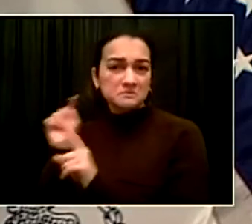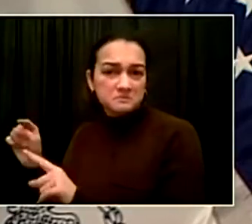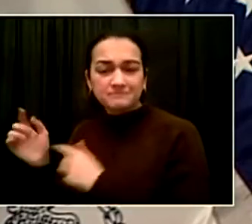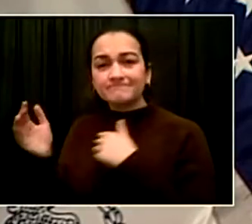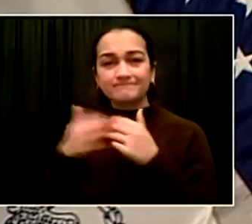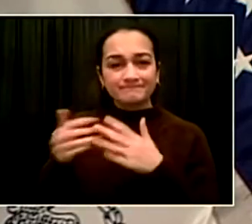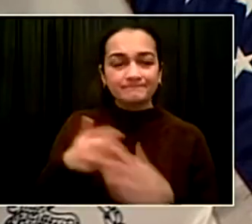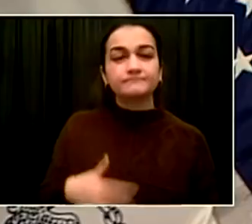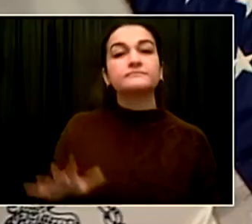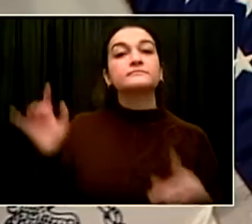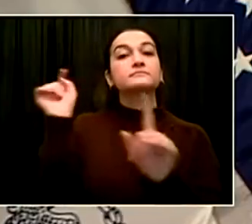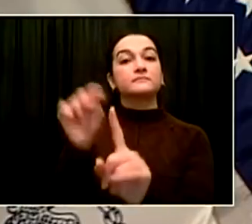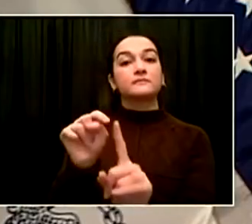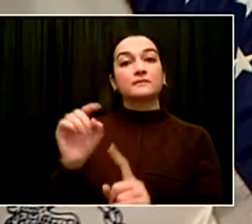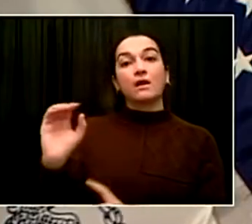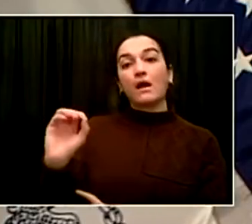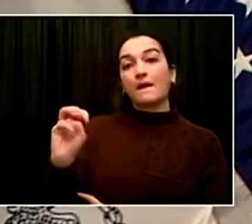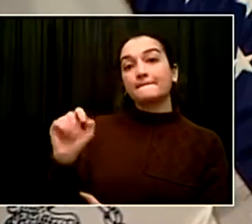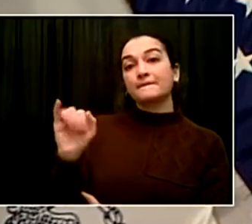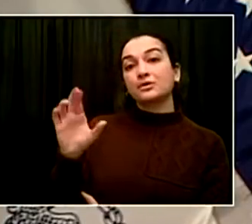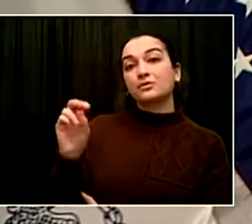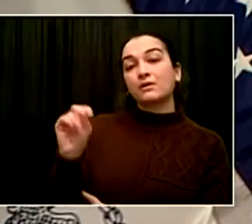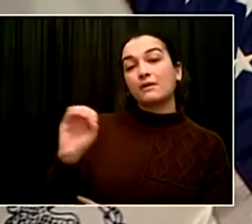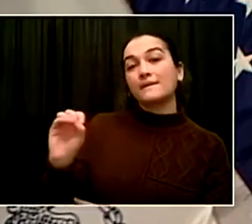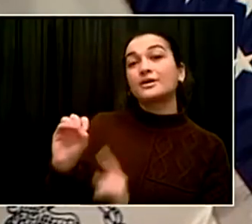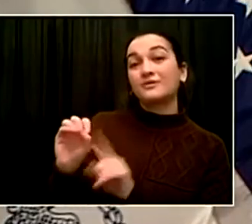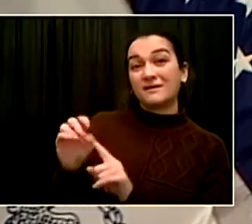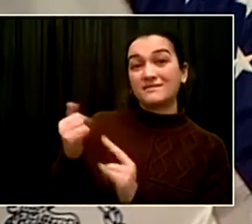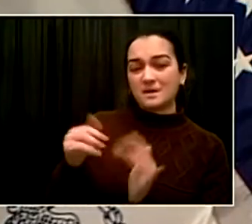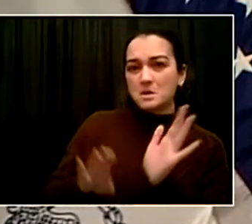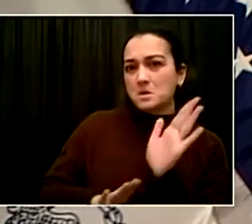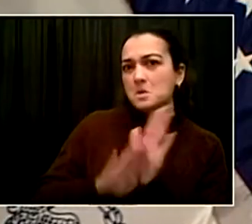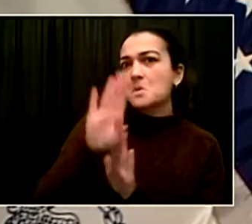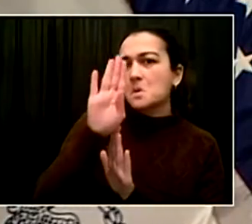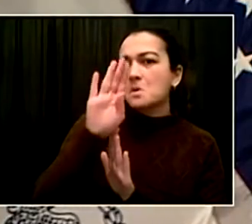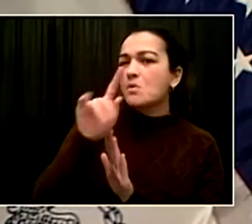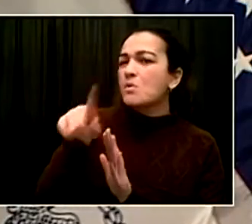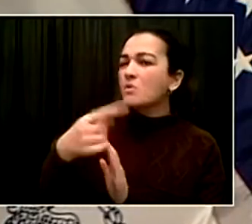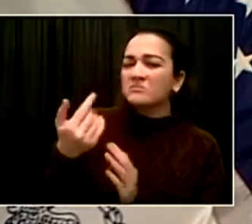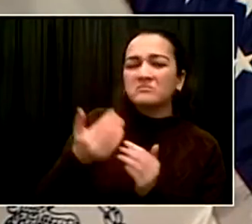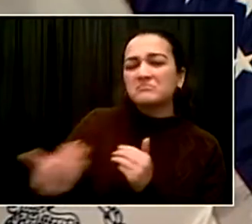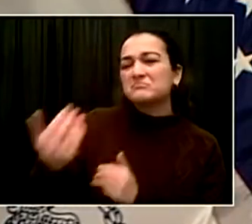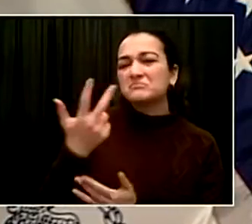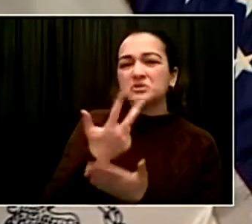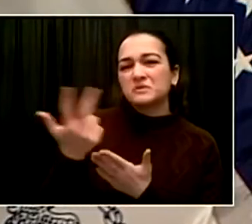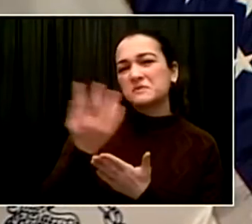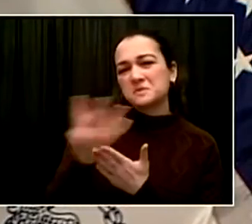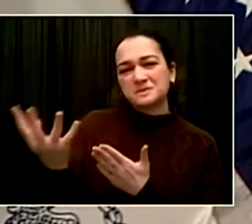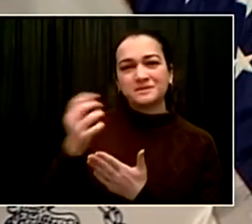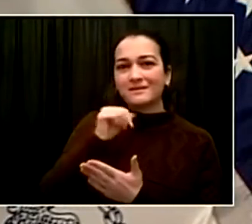DETAIL. WE EXPECT THIS TO BE A MATTER OF WEEKS AND THEN WE'LL SEE IT